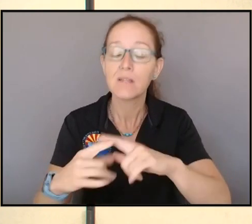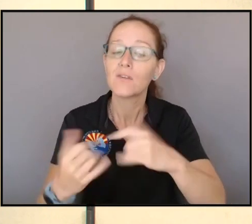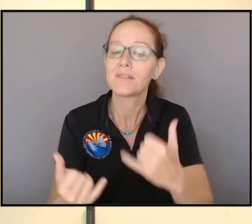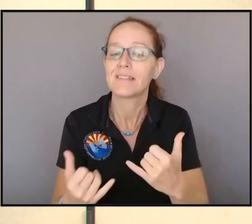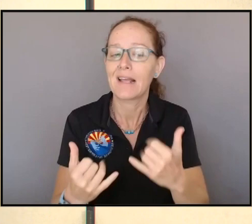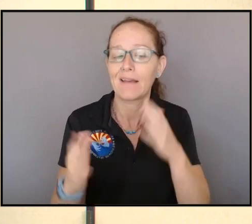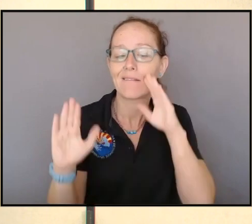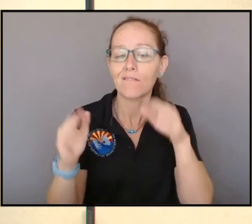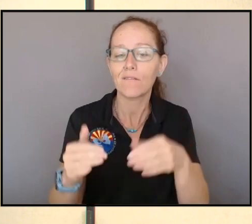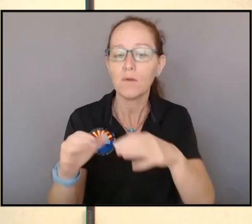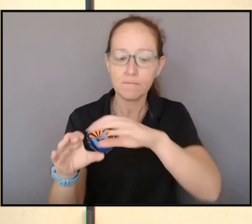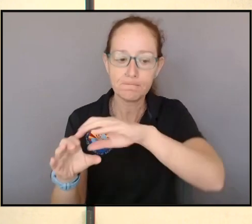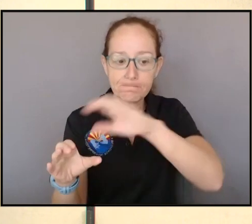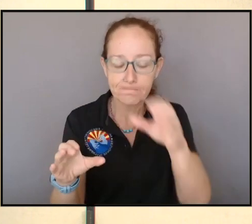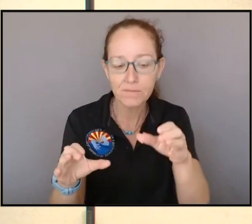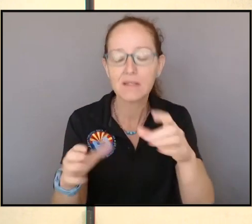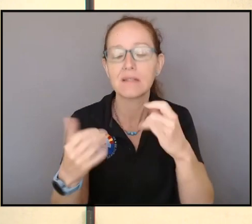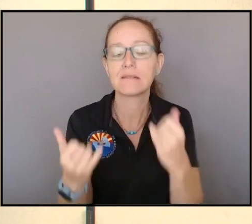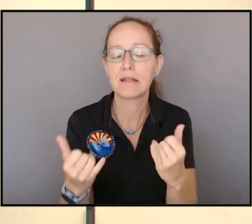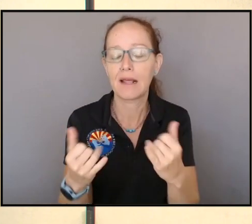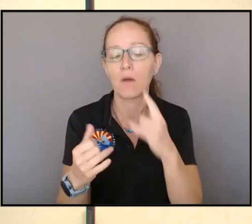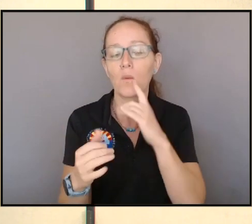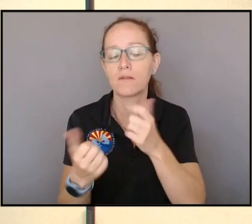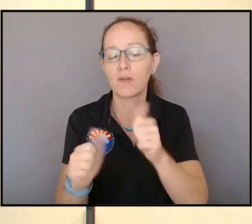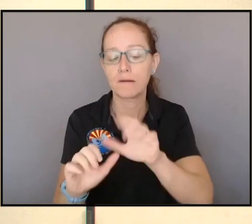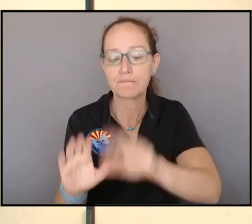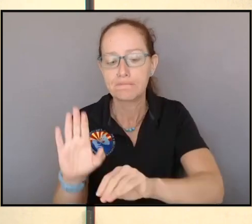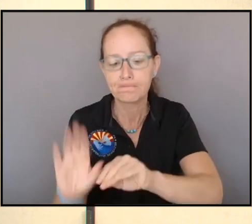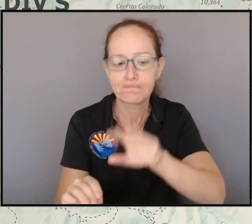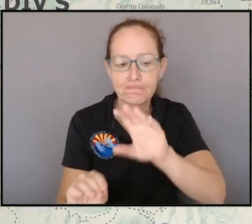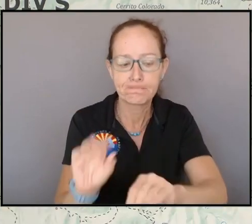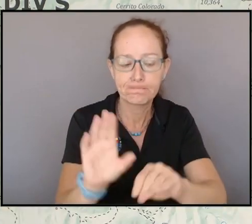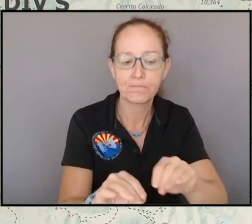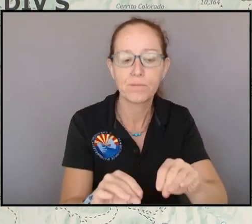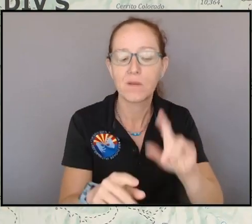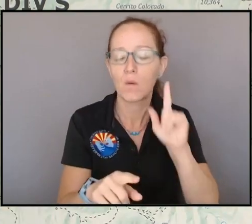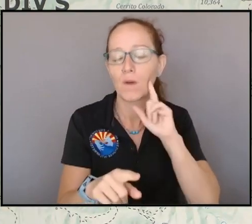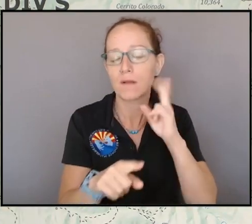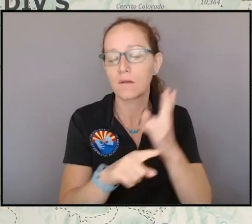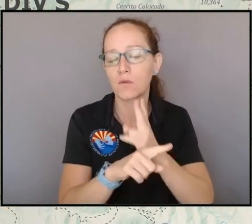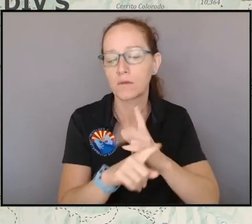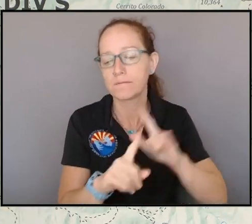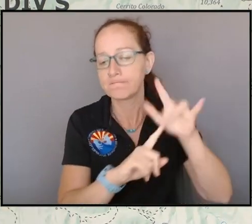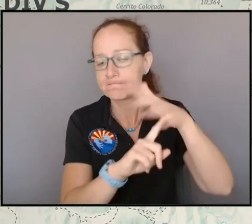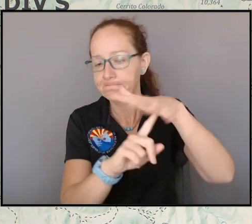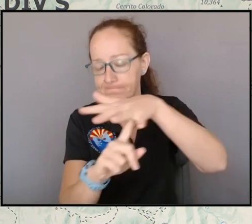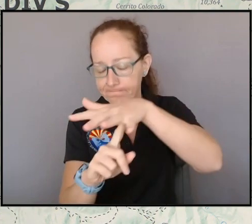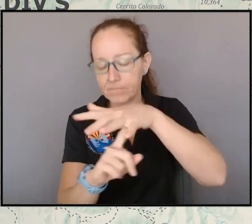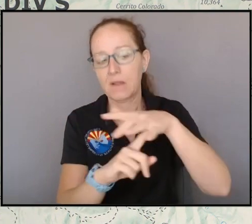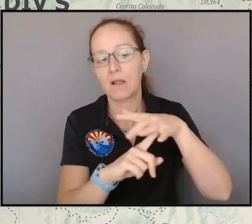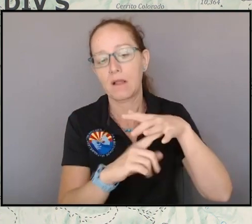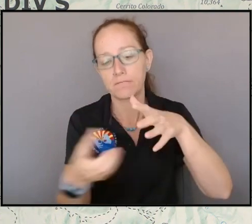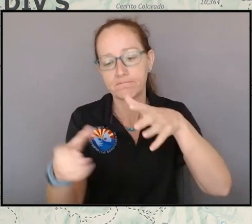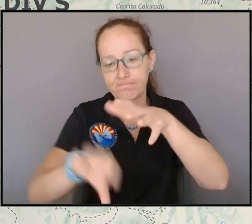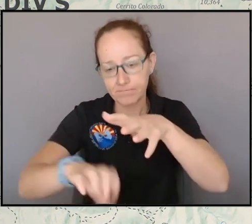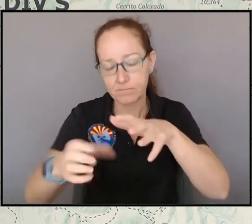aircraft as support. It was about an acre or so but they're real confident they're going to hold on to